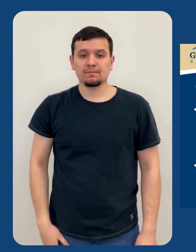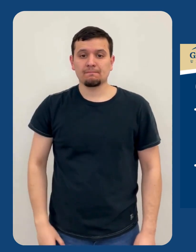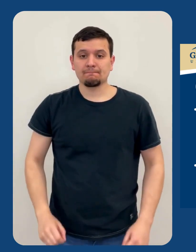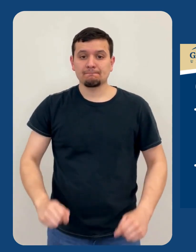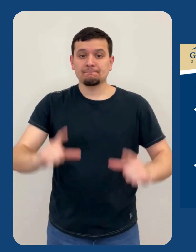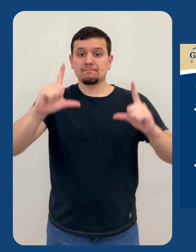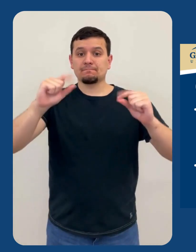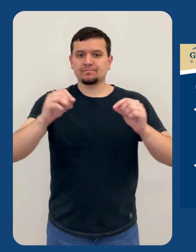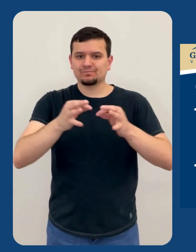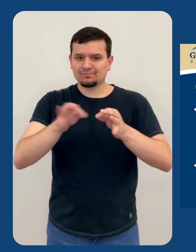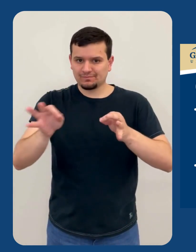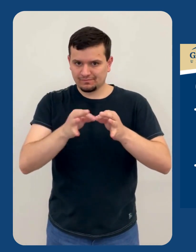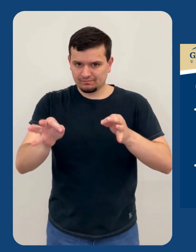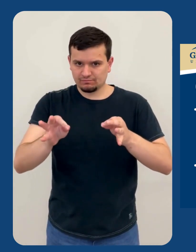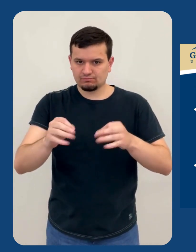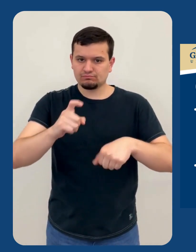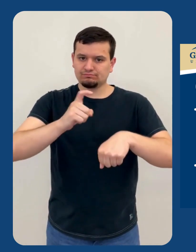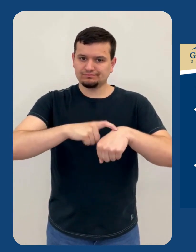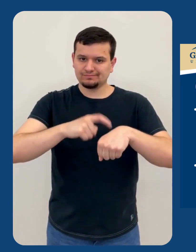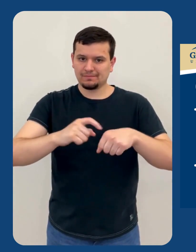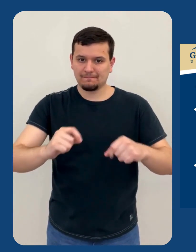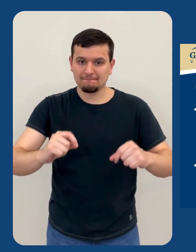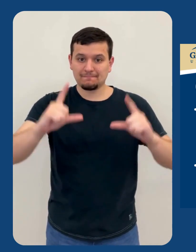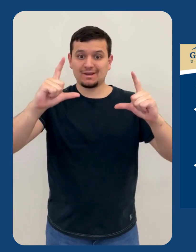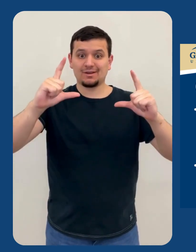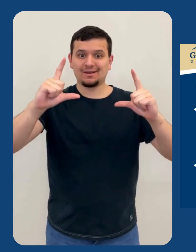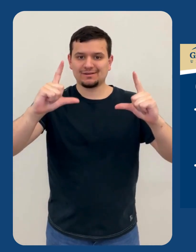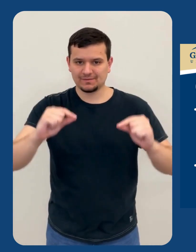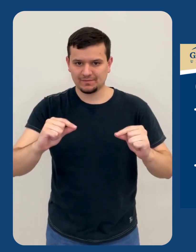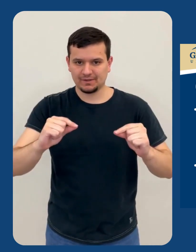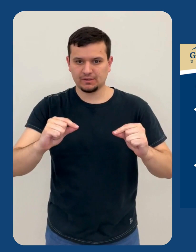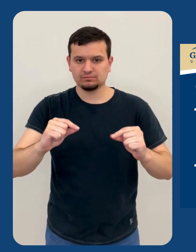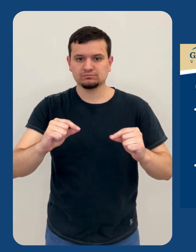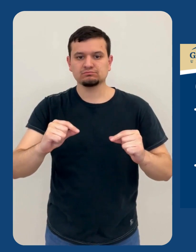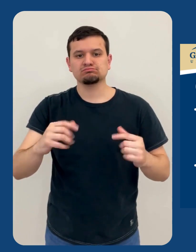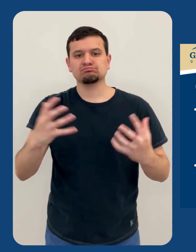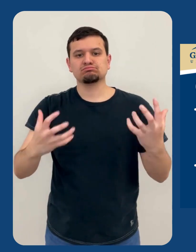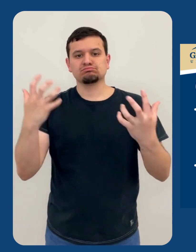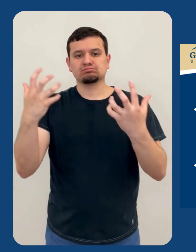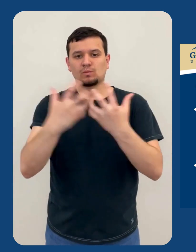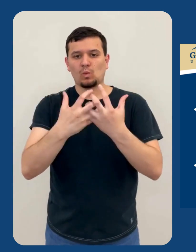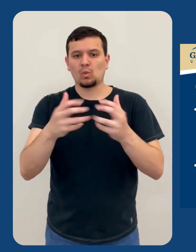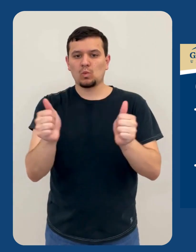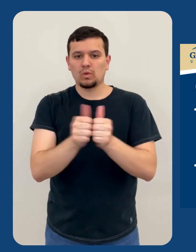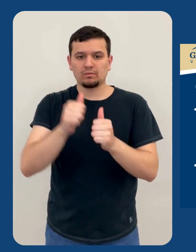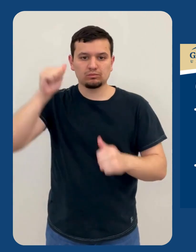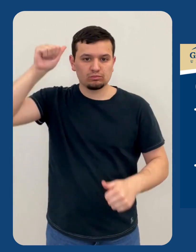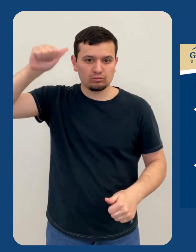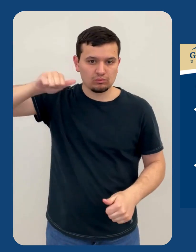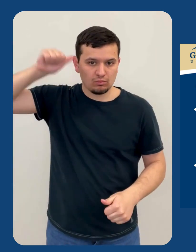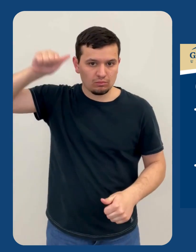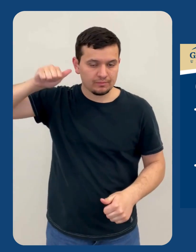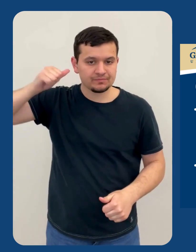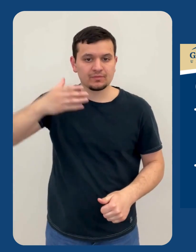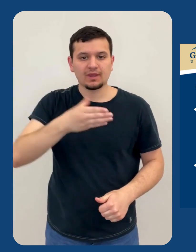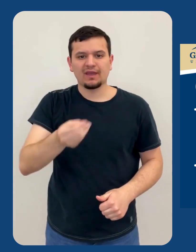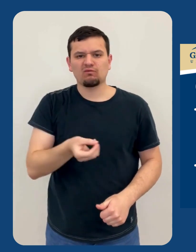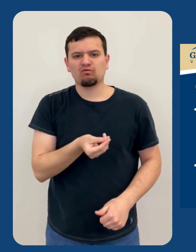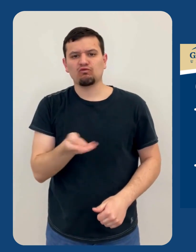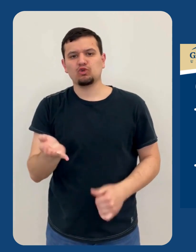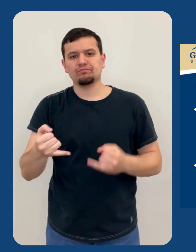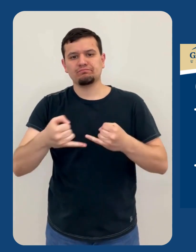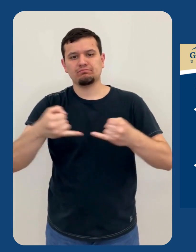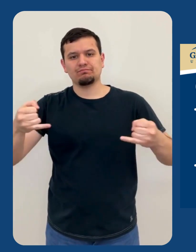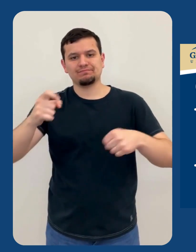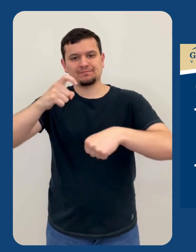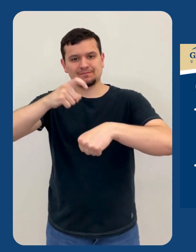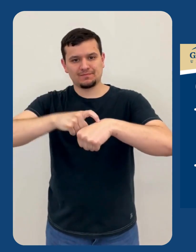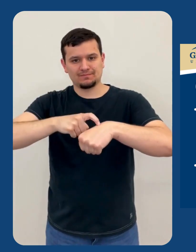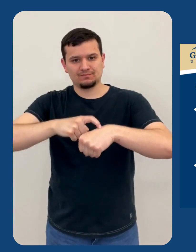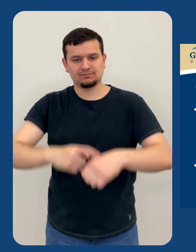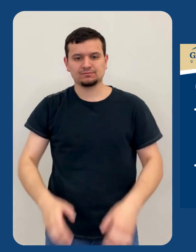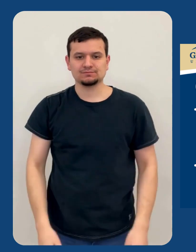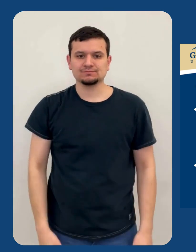Pop-on captions are timed to appear and disappear synchronized with the audio, a few lines at a time.